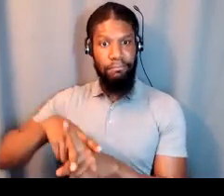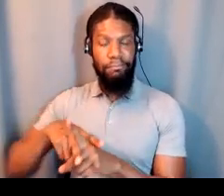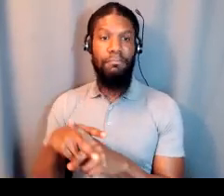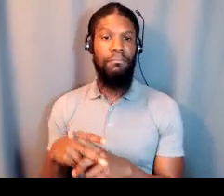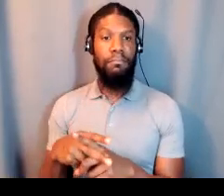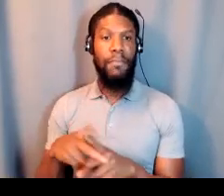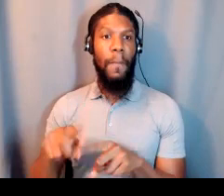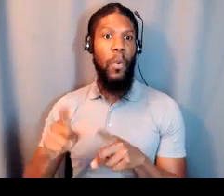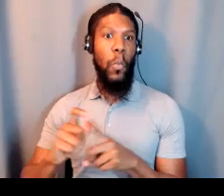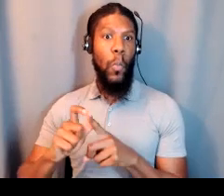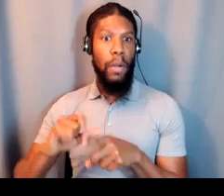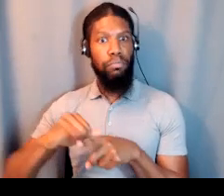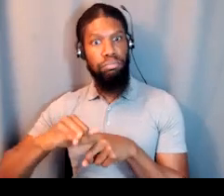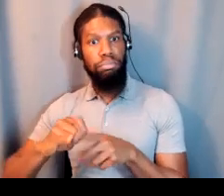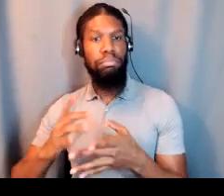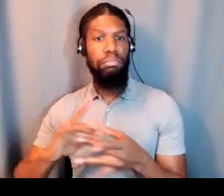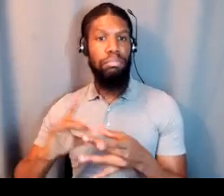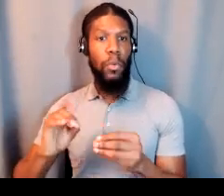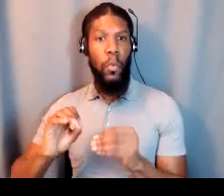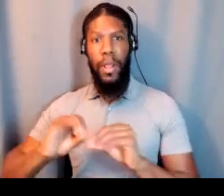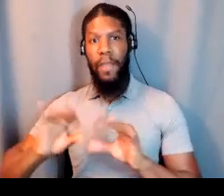For instance, one consultant wrote, "Is this the word you meant to use?"